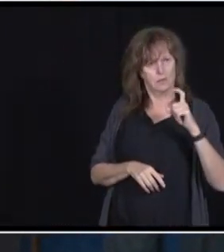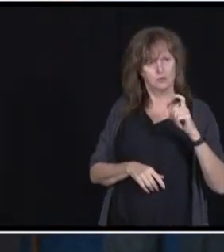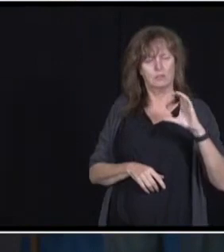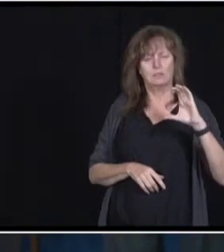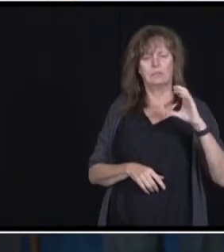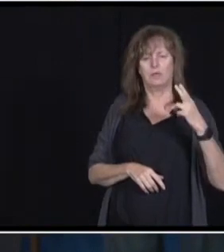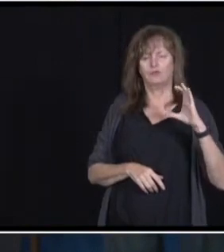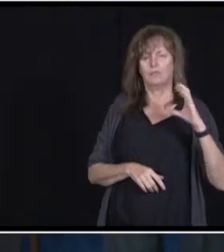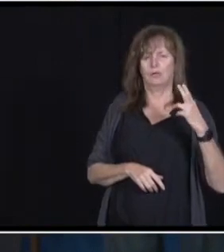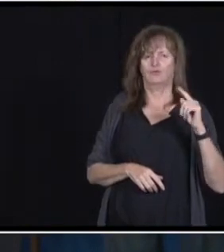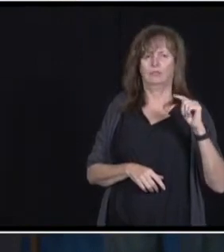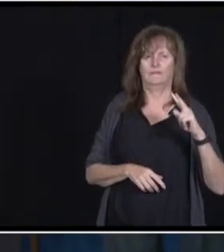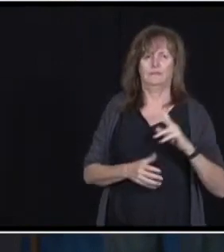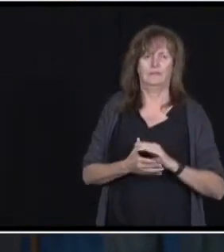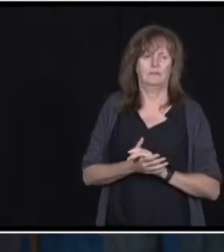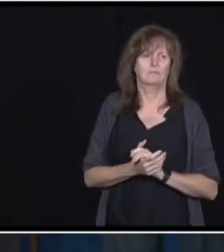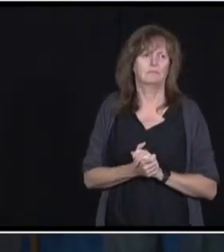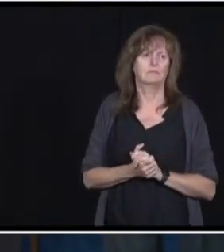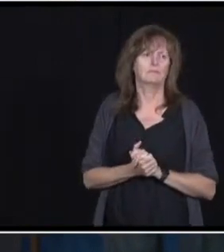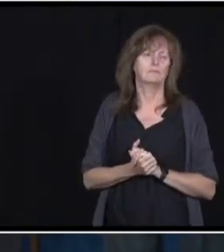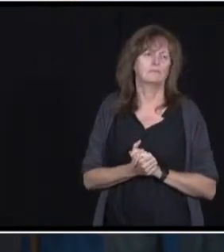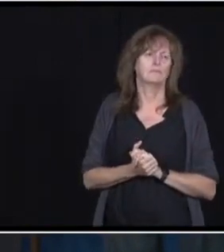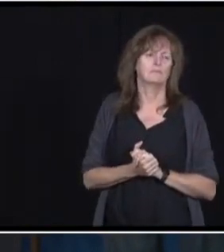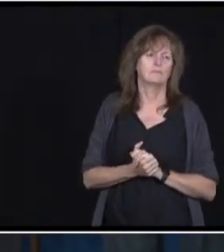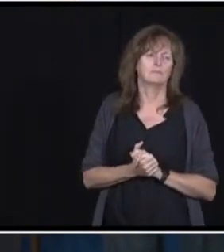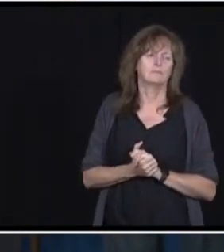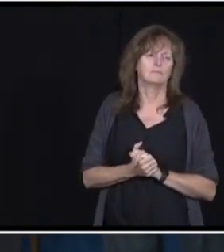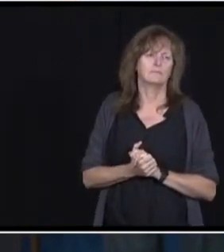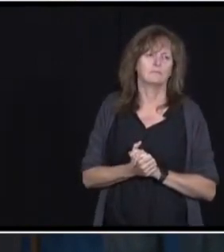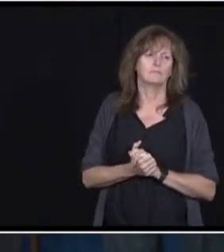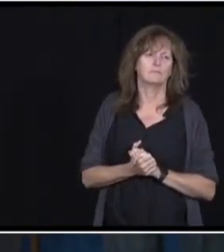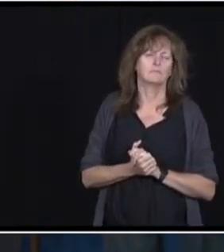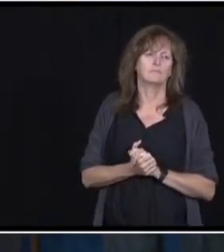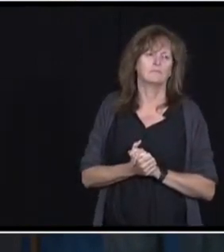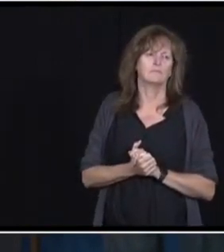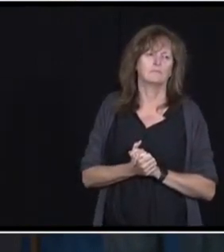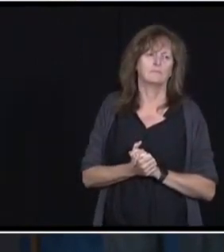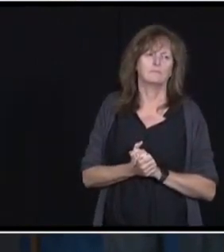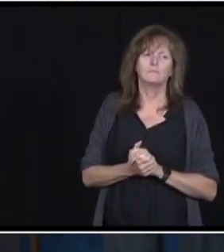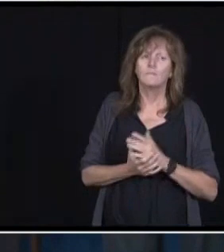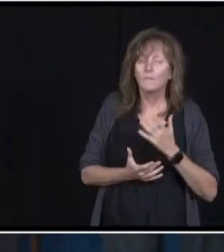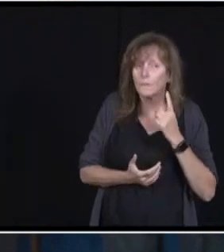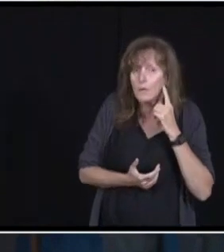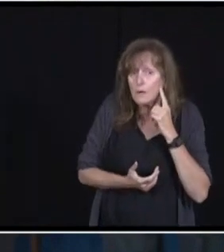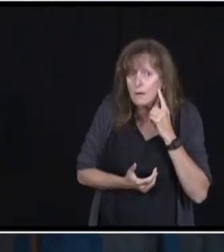takes them off. When they see a big party on the street and they are up